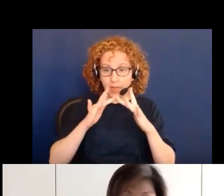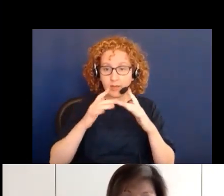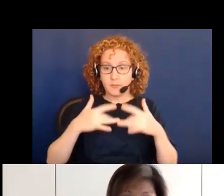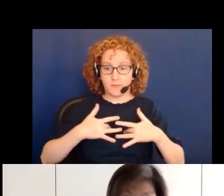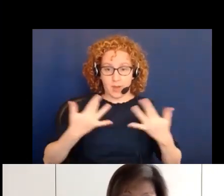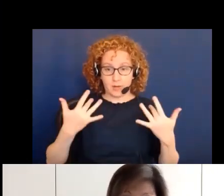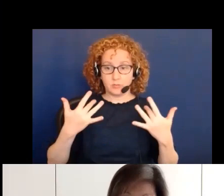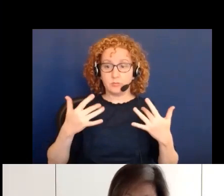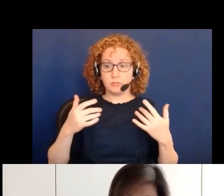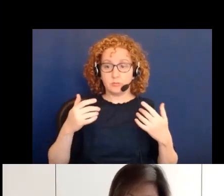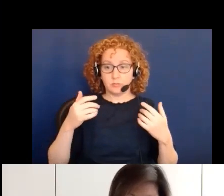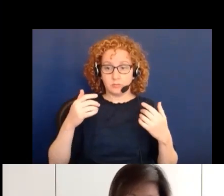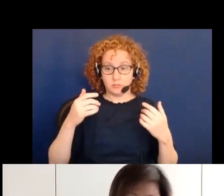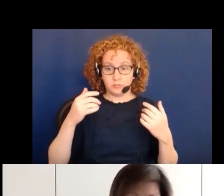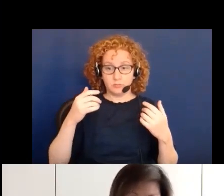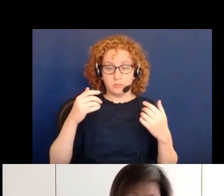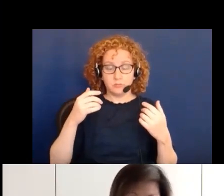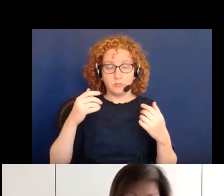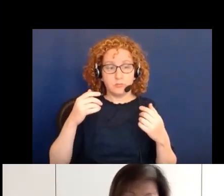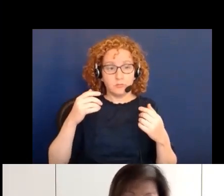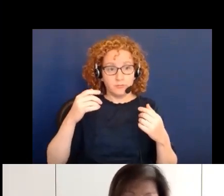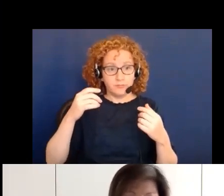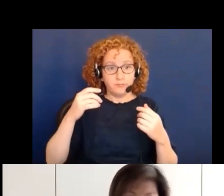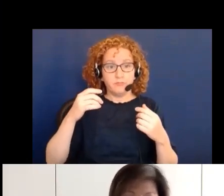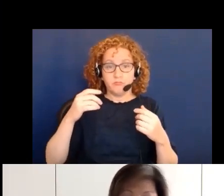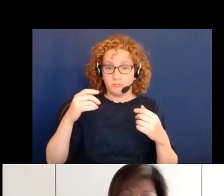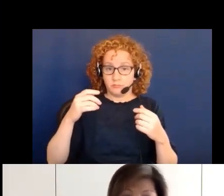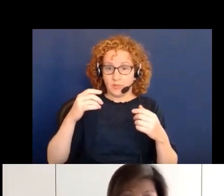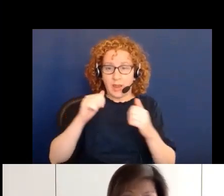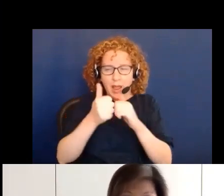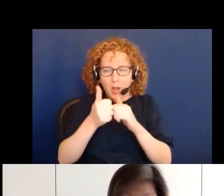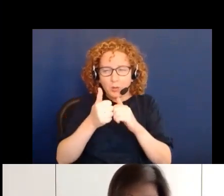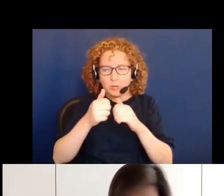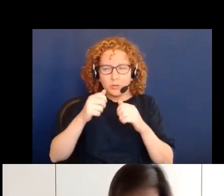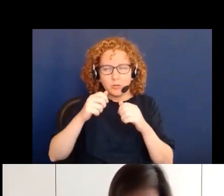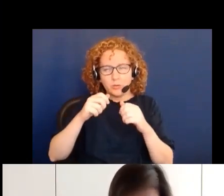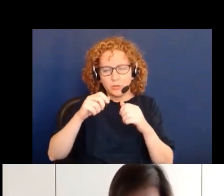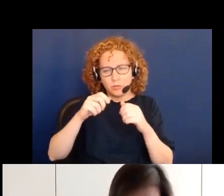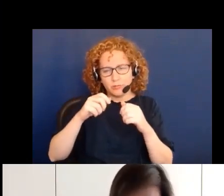improve your performance by limiting traffic to close out all of the other programs that you have